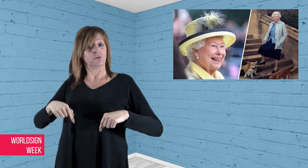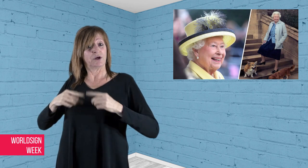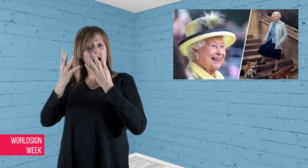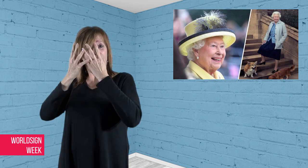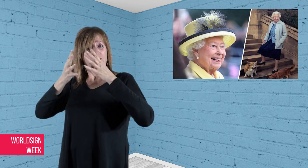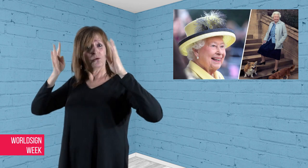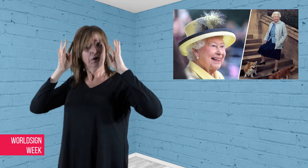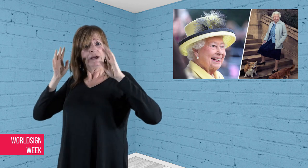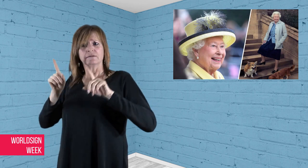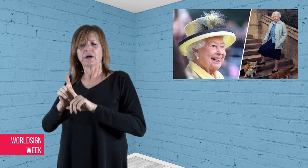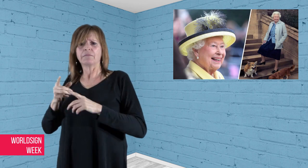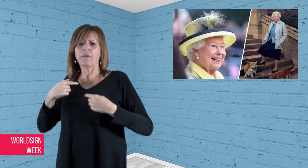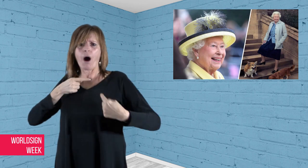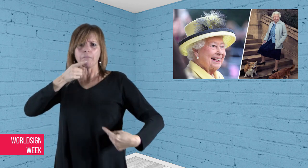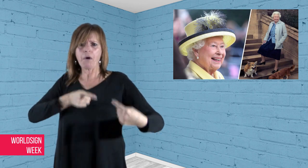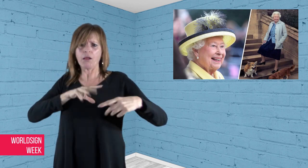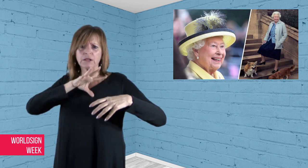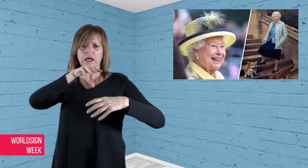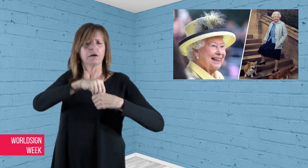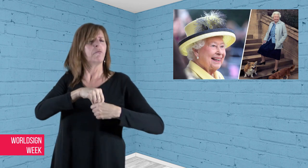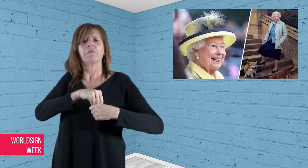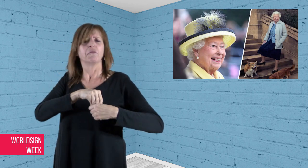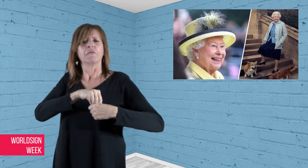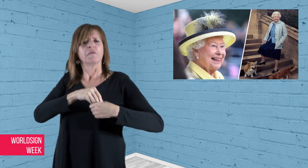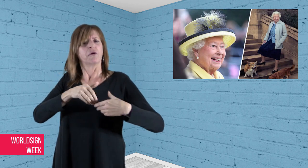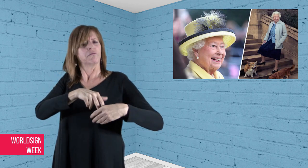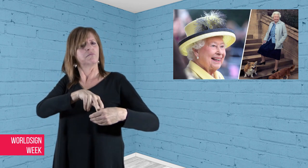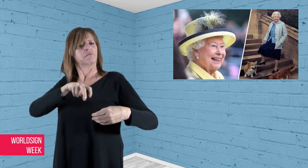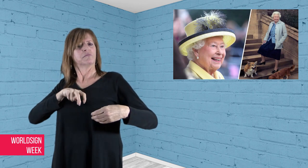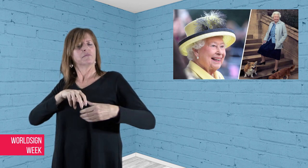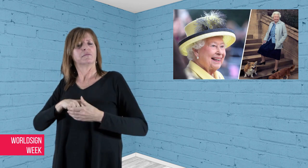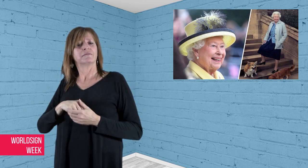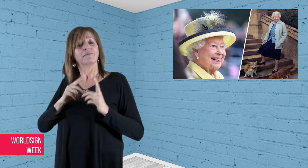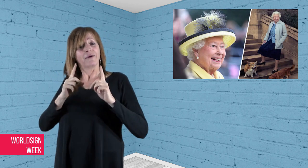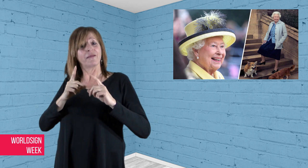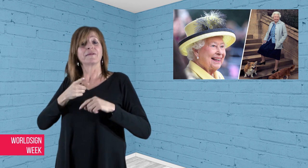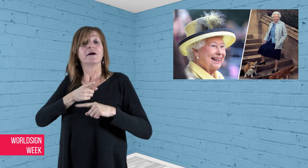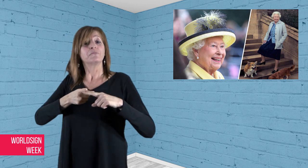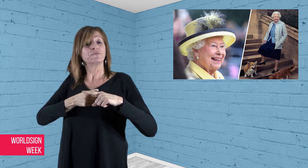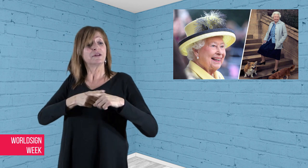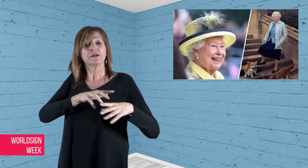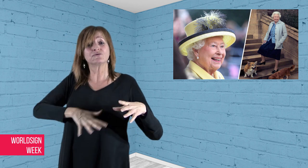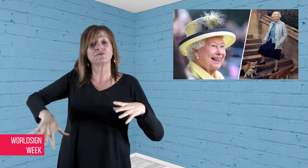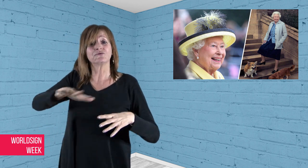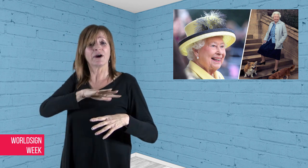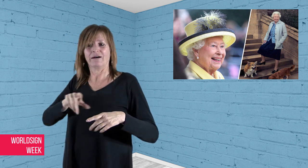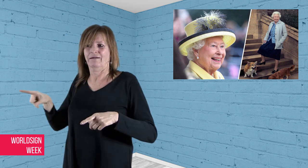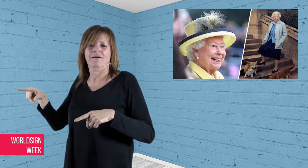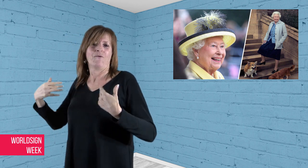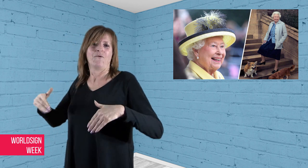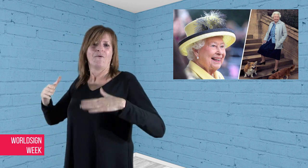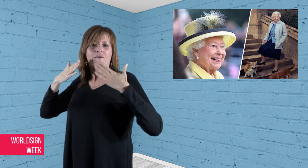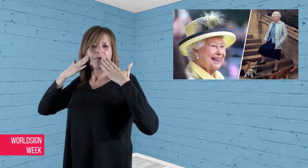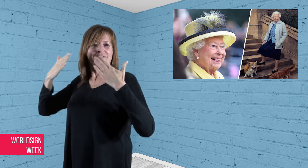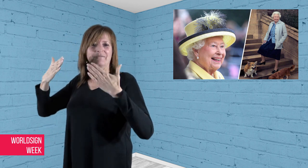very little political power, she is hugely popular with Britons.